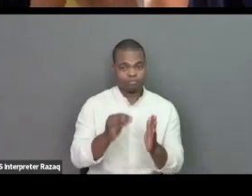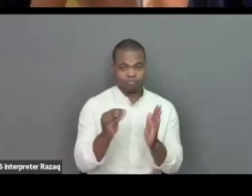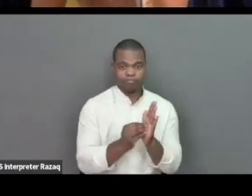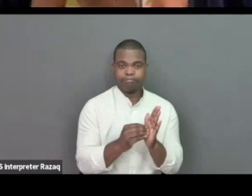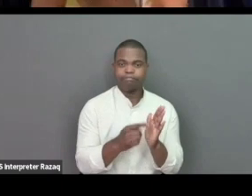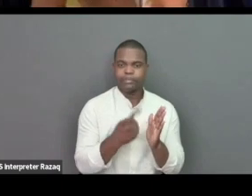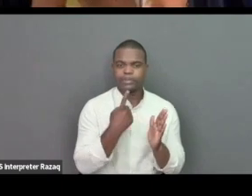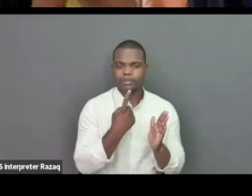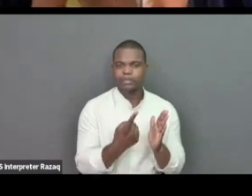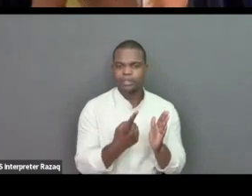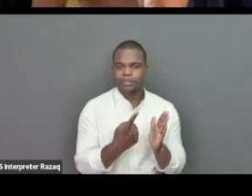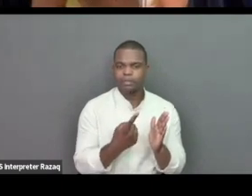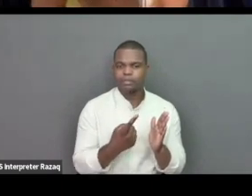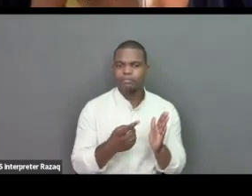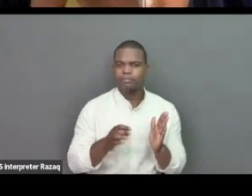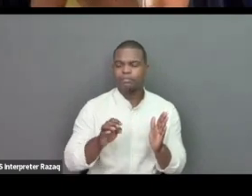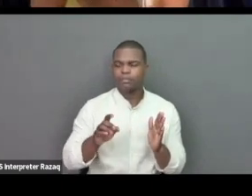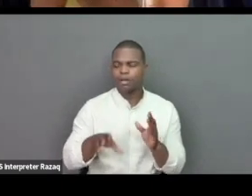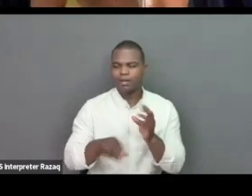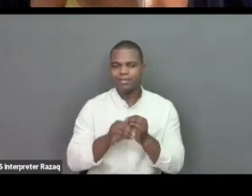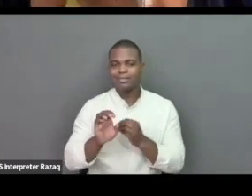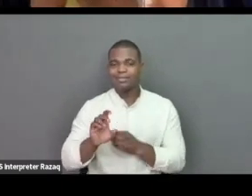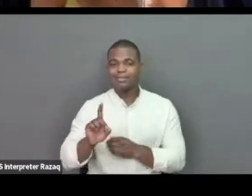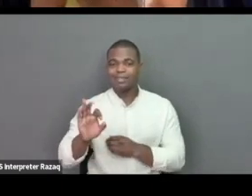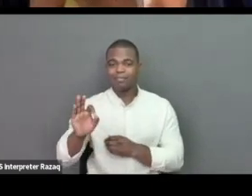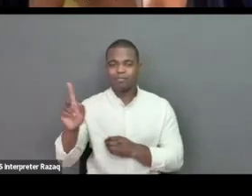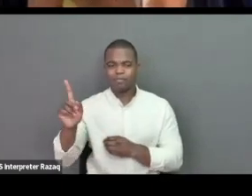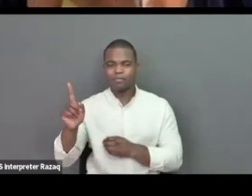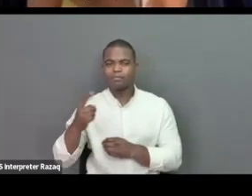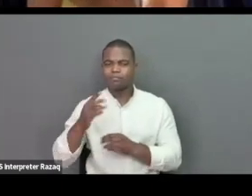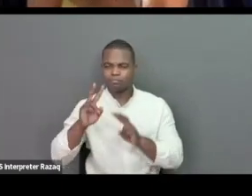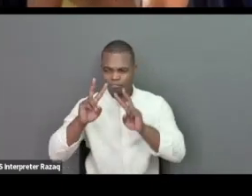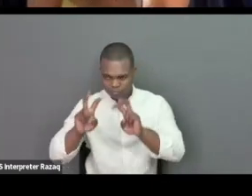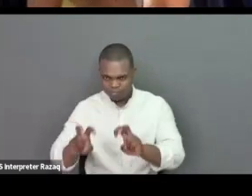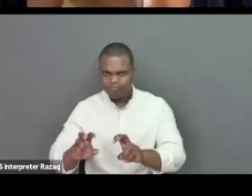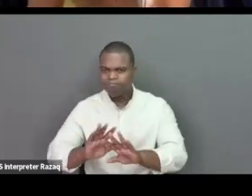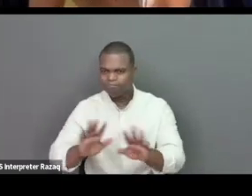lot of results in the first parts of this project also.